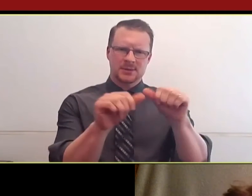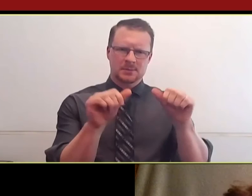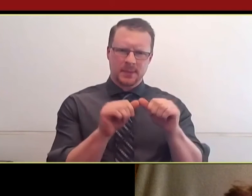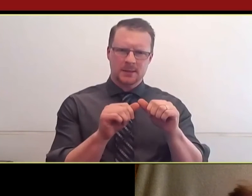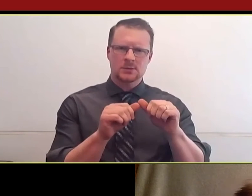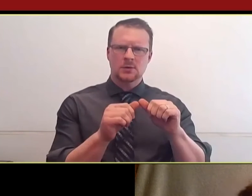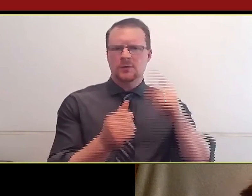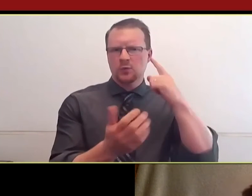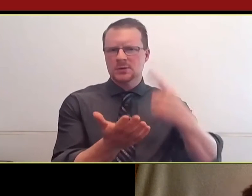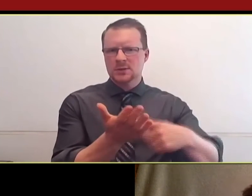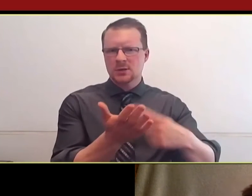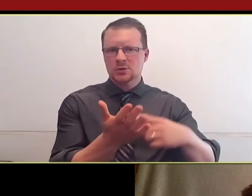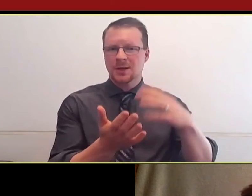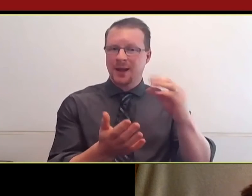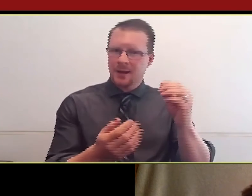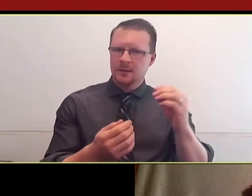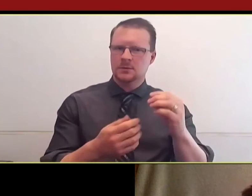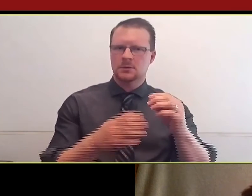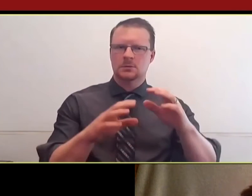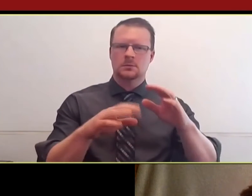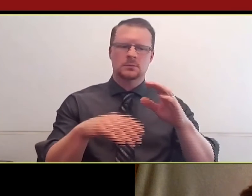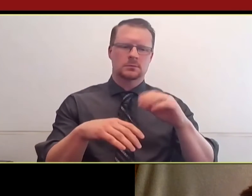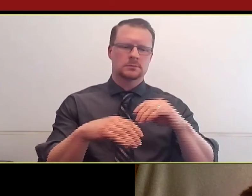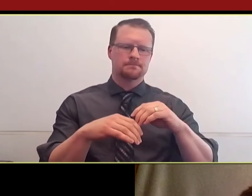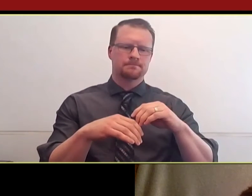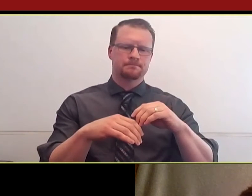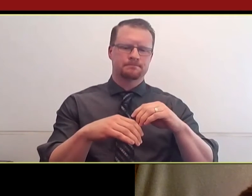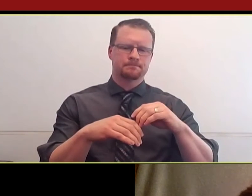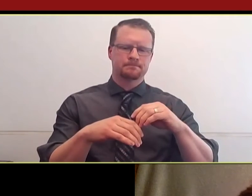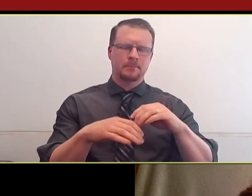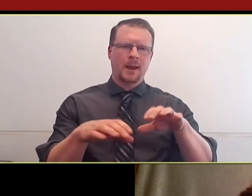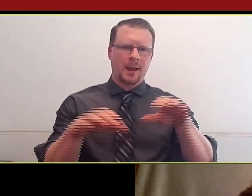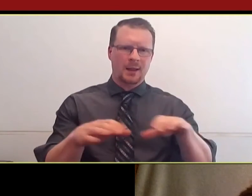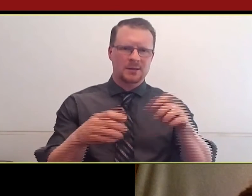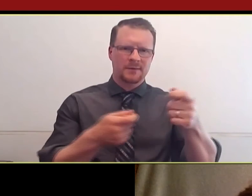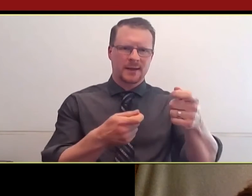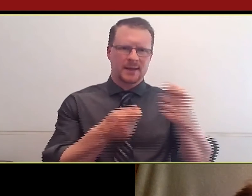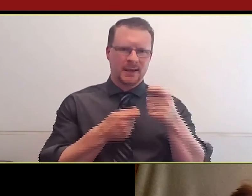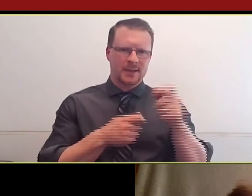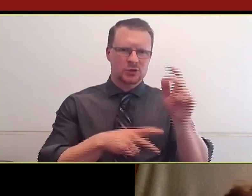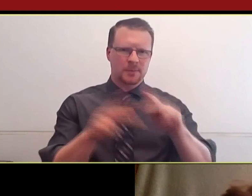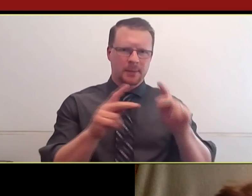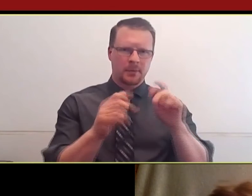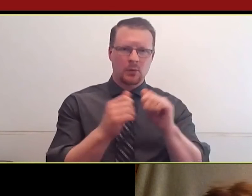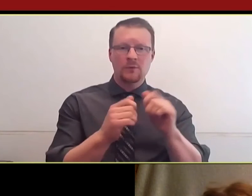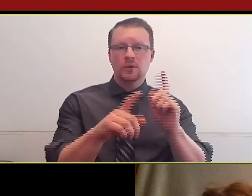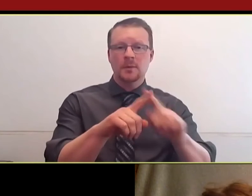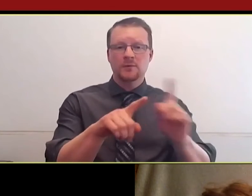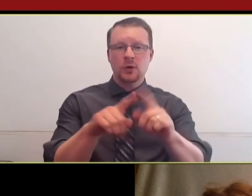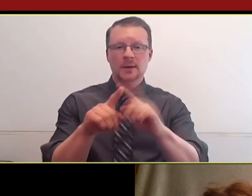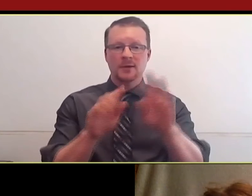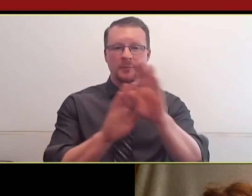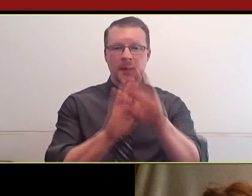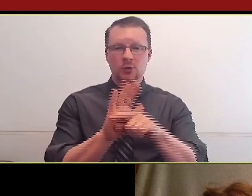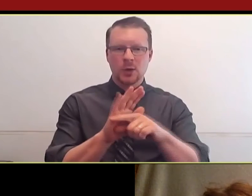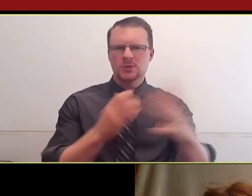We create explicit space for discussion, and actively engaged people